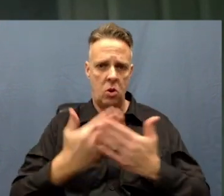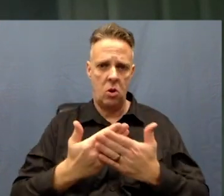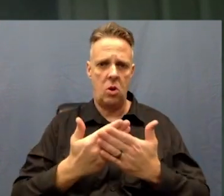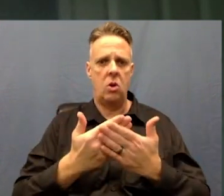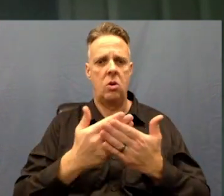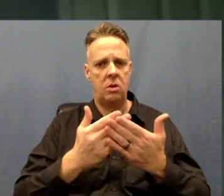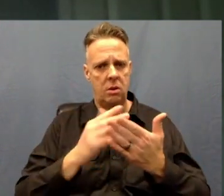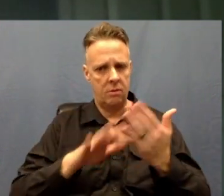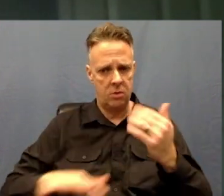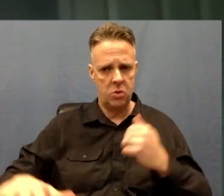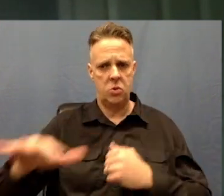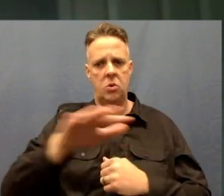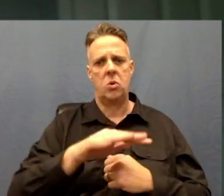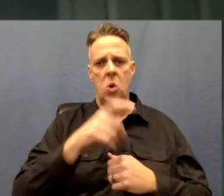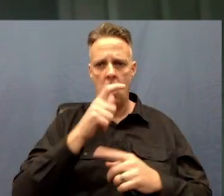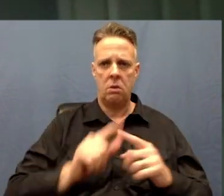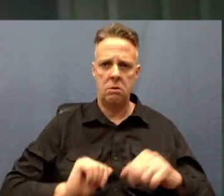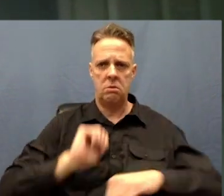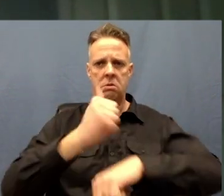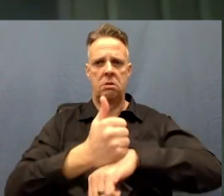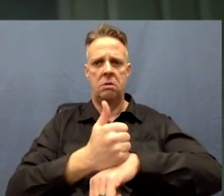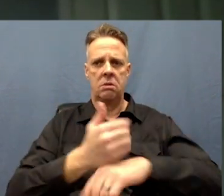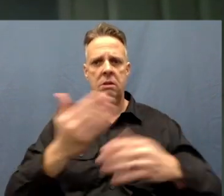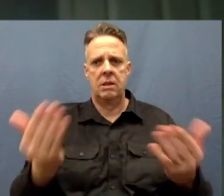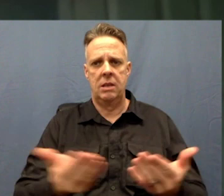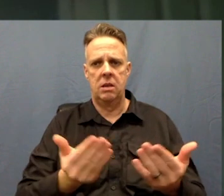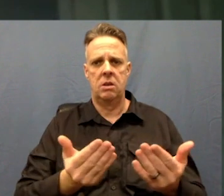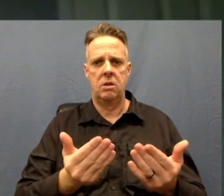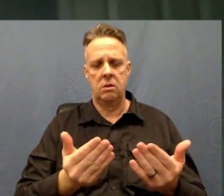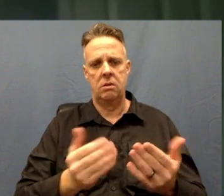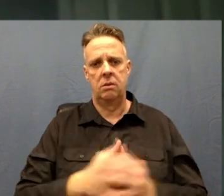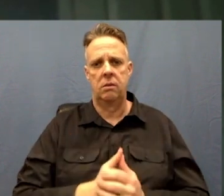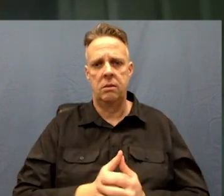HAVE BEEN PUTTING THIS FUND